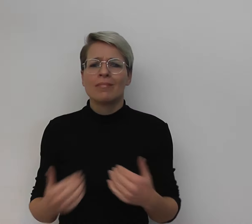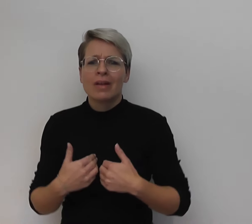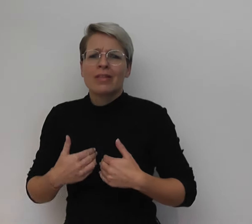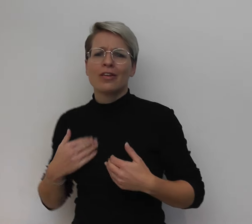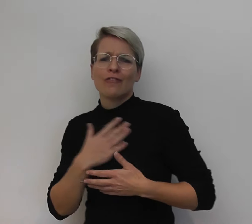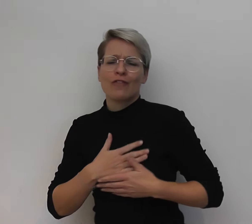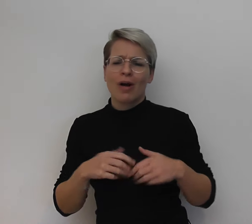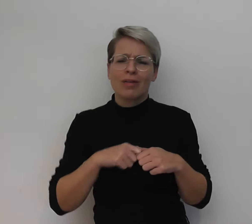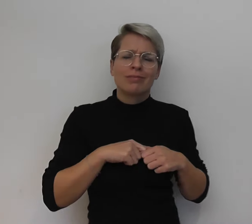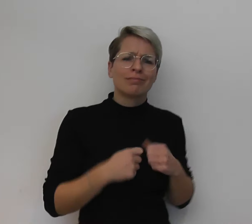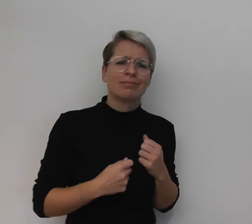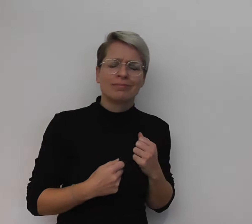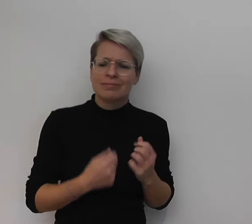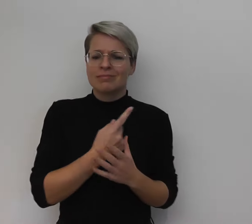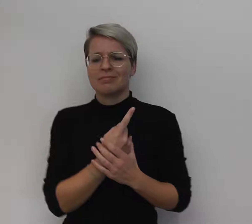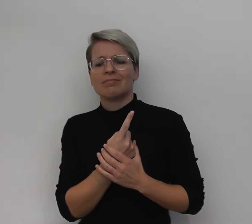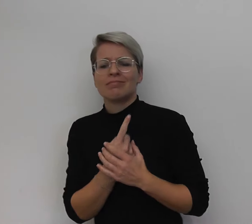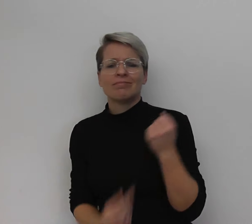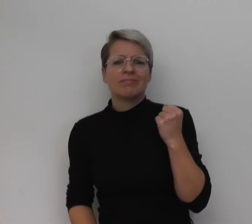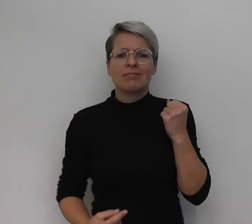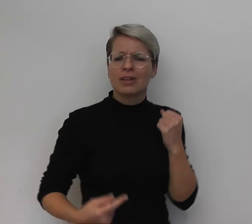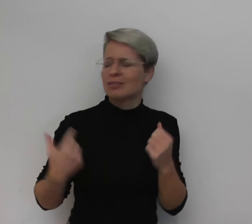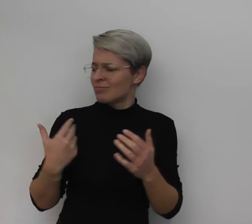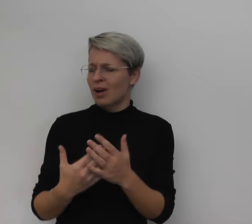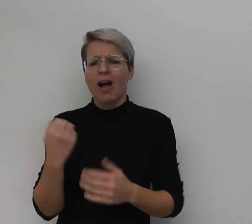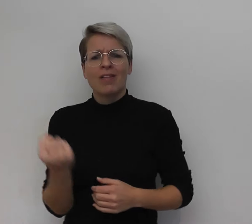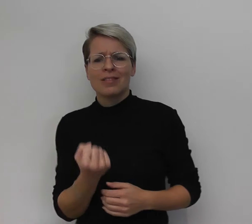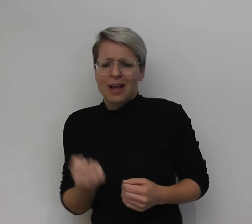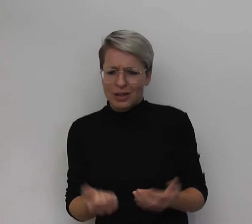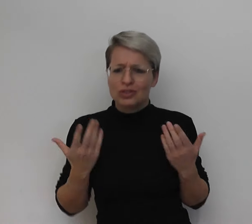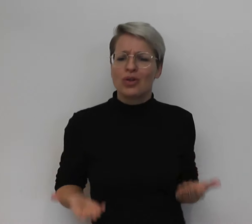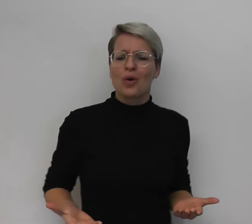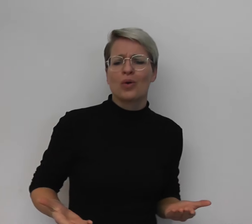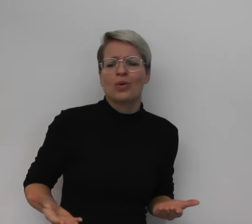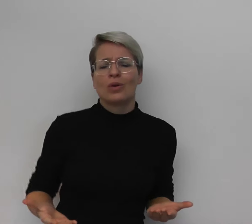Cold and broken down It's all I knew